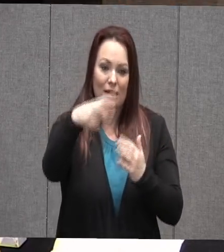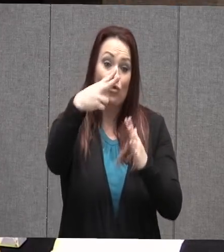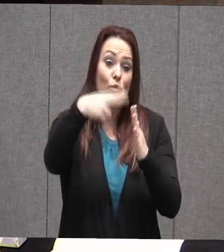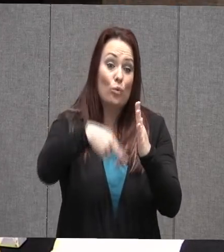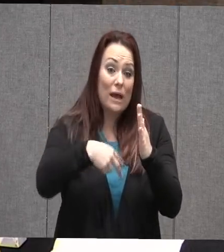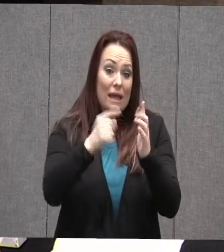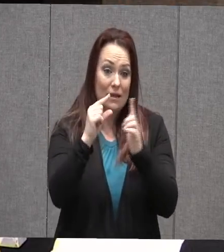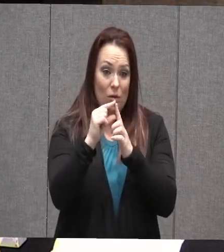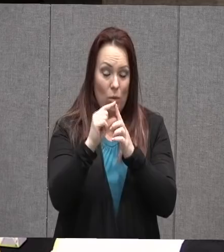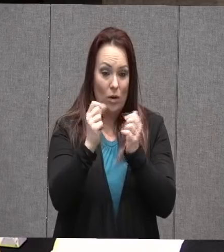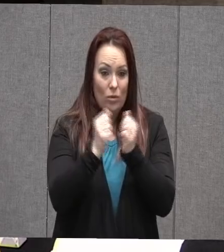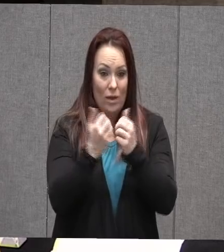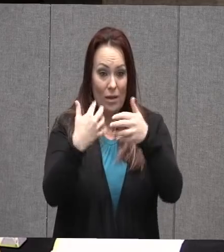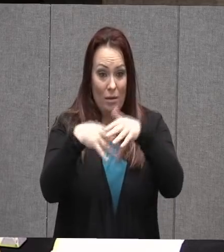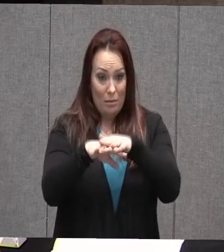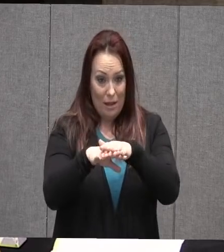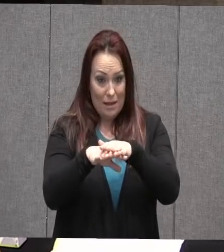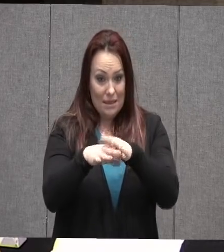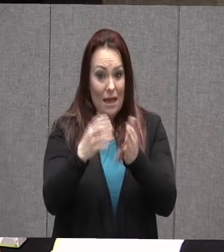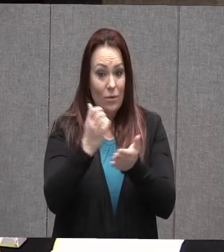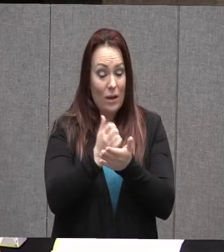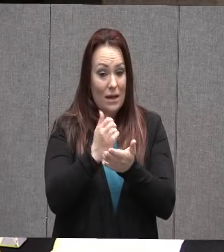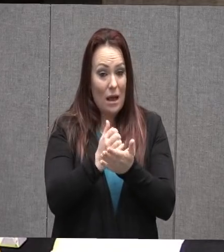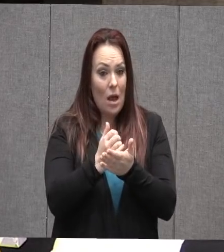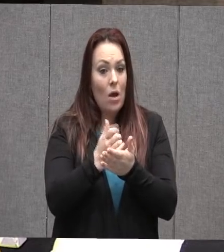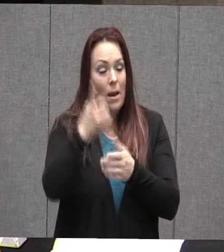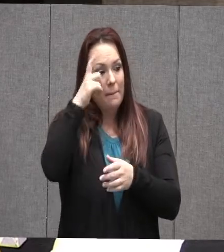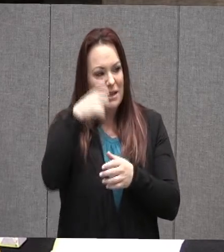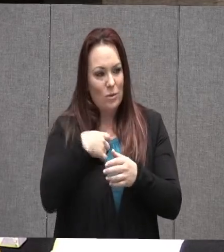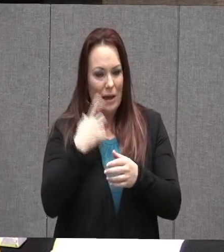And I'm gonna need your help with this because we're gonna sort some of these words.